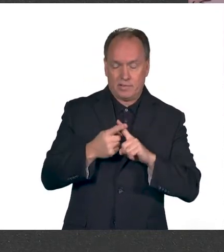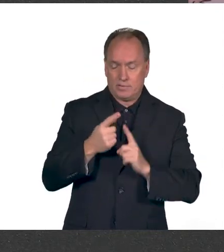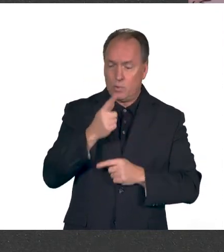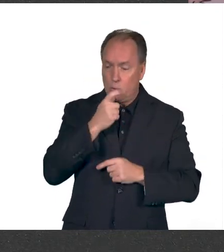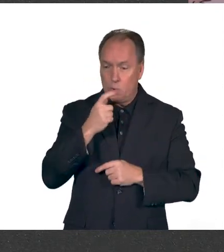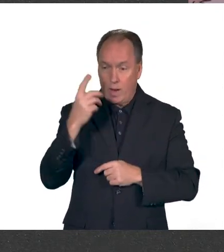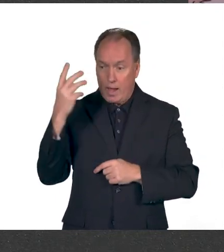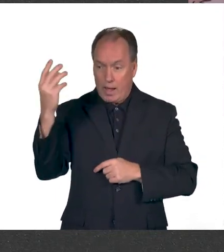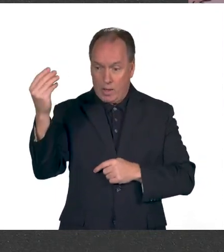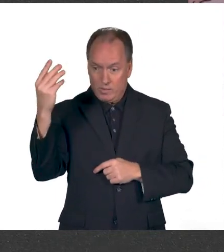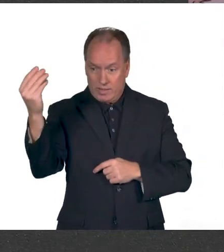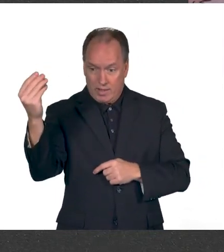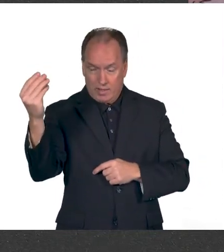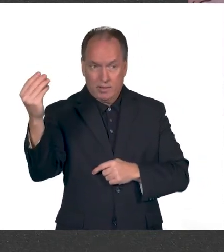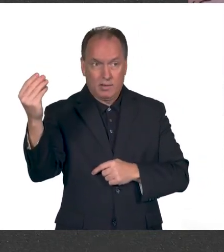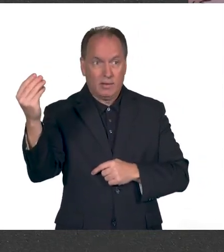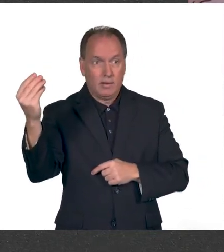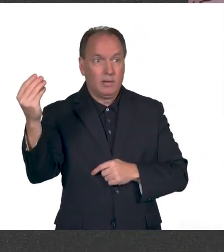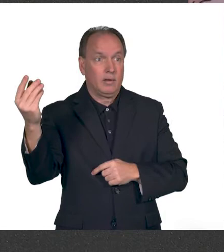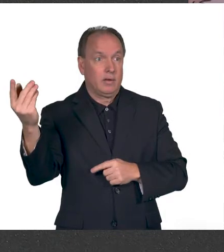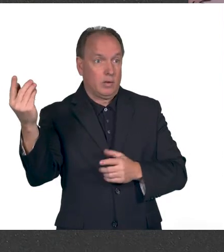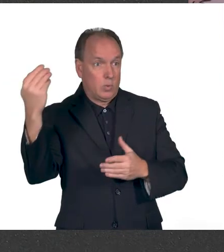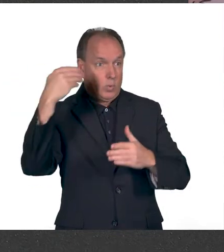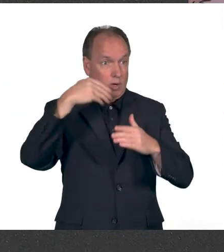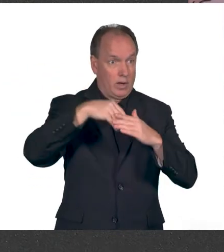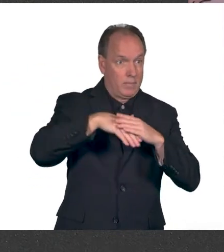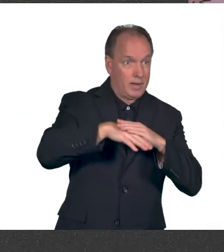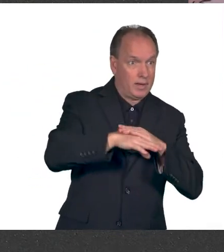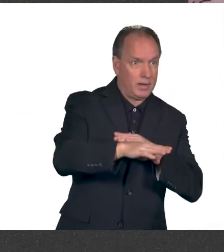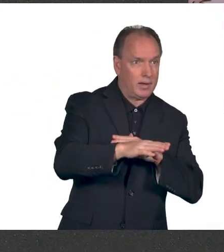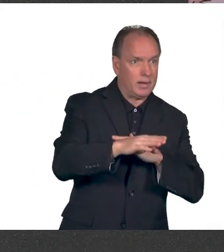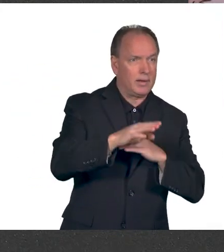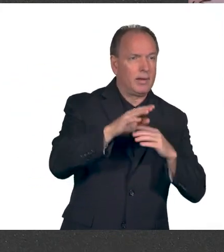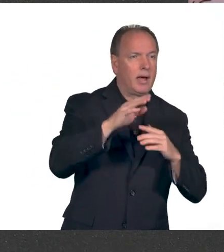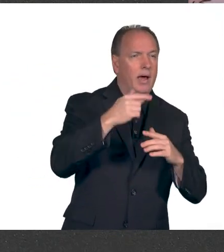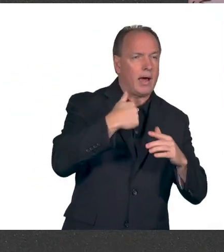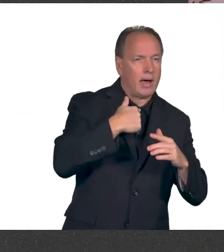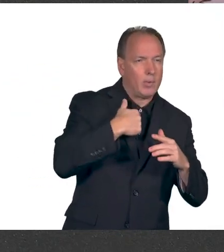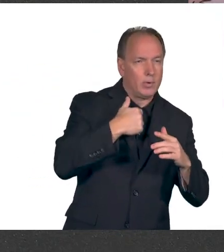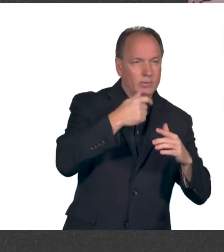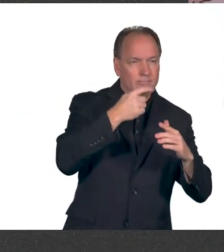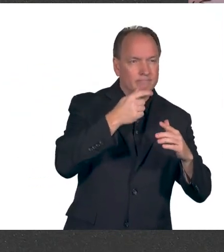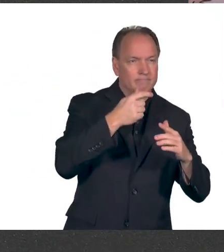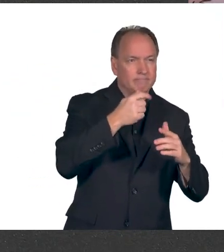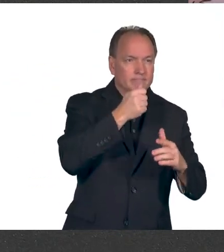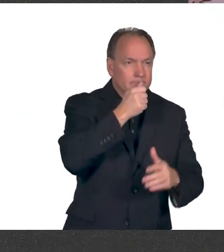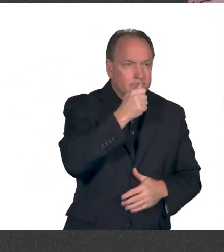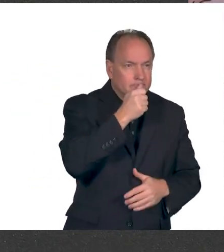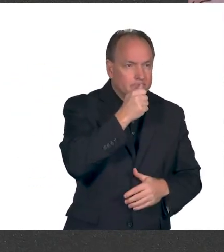who were outside of the cave, and I'm going to peel a couple of these off and put